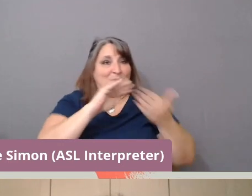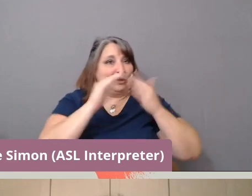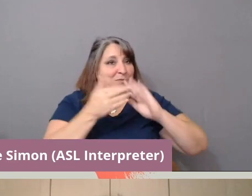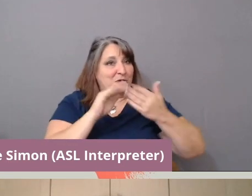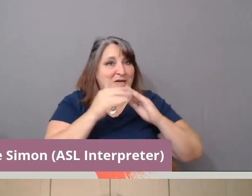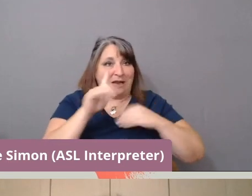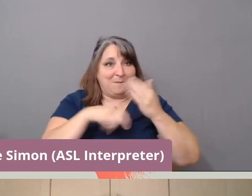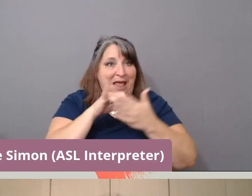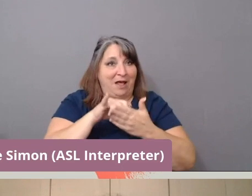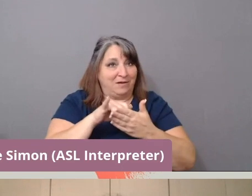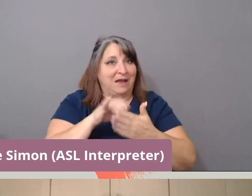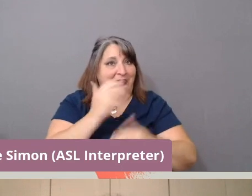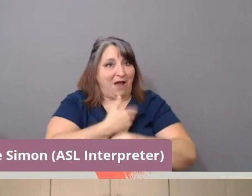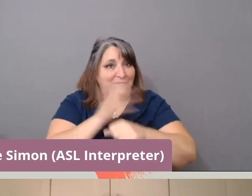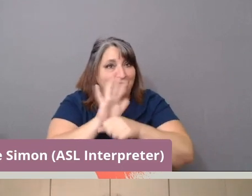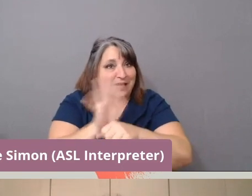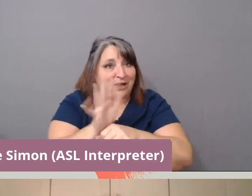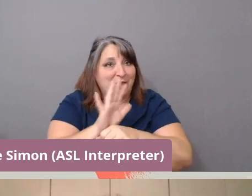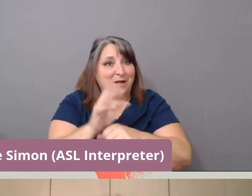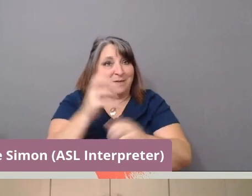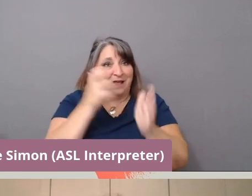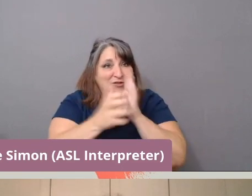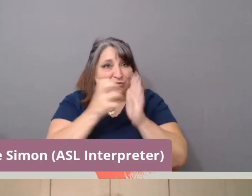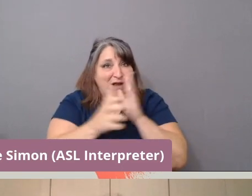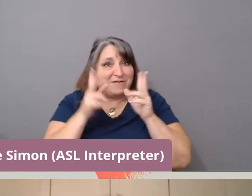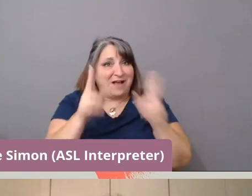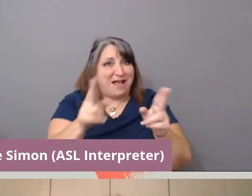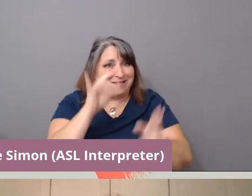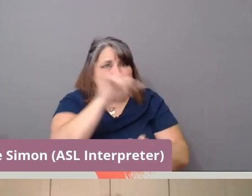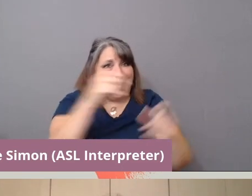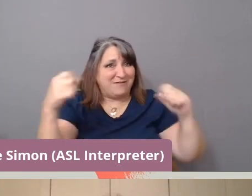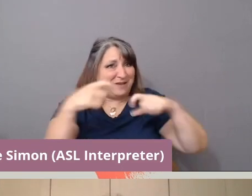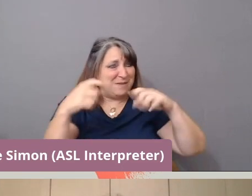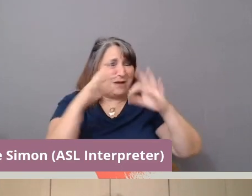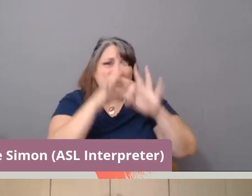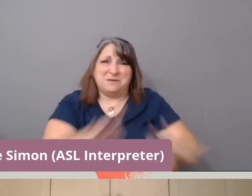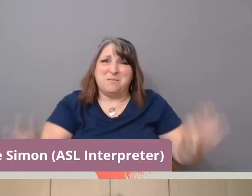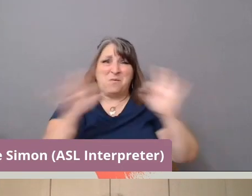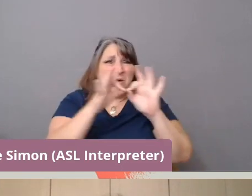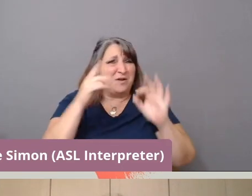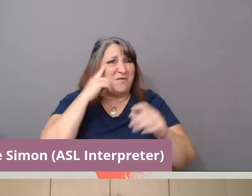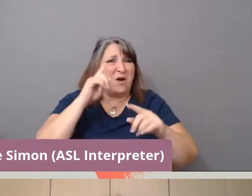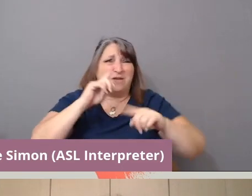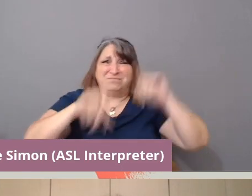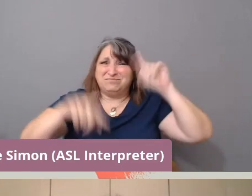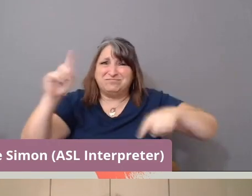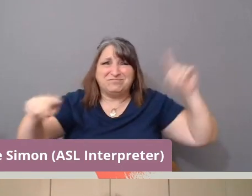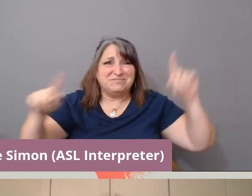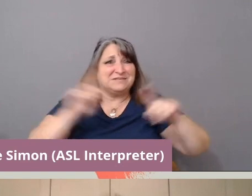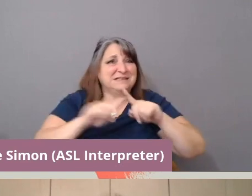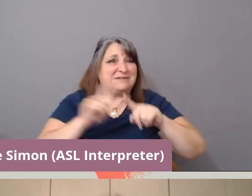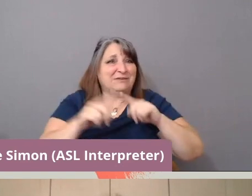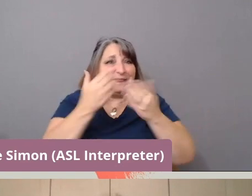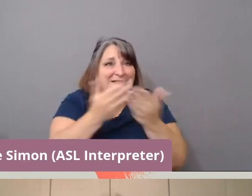about our film with the rough cut was really, really essential for all sorts of things. Can I ask you about that?